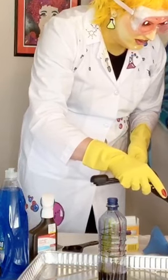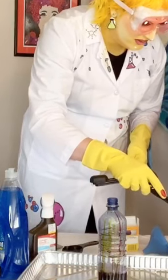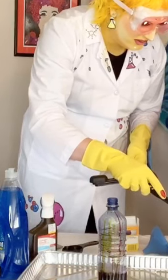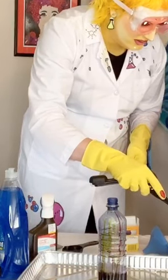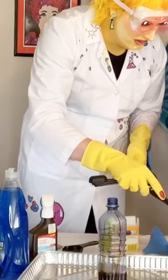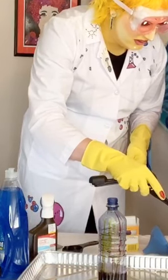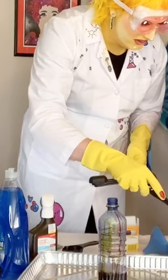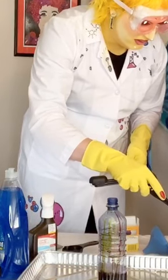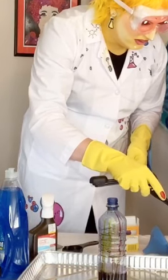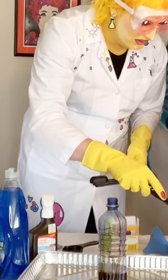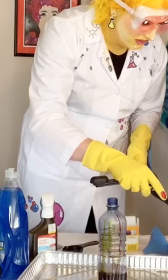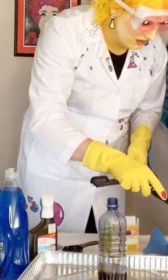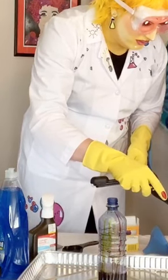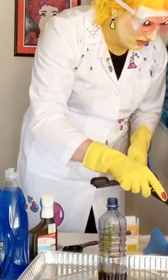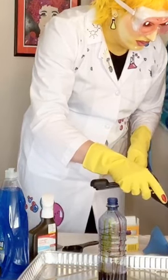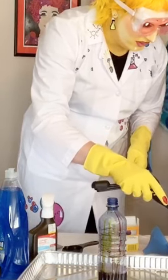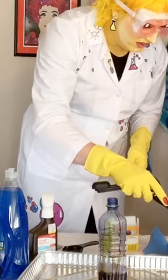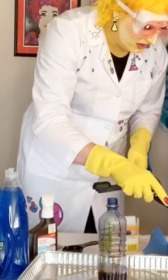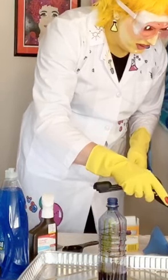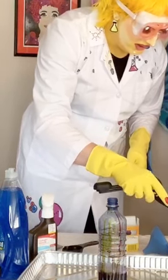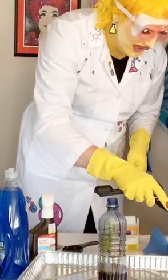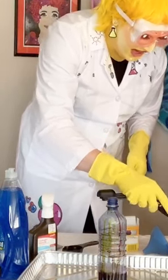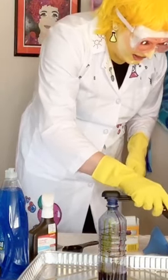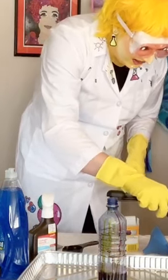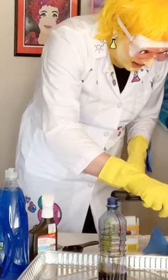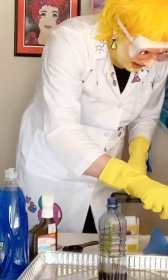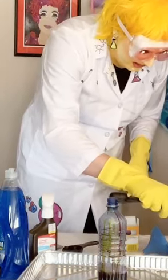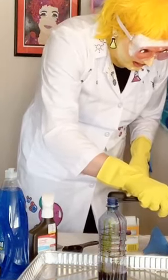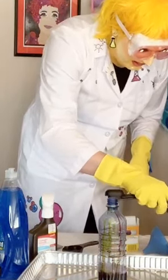Do you need more? Oh, you want the yeast in the? CALI: Yeah. BARB: The whole...